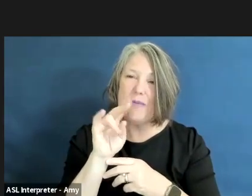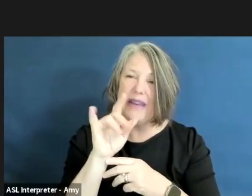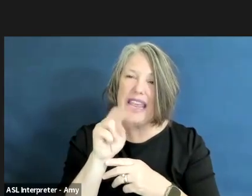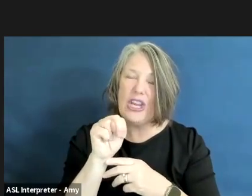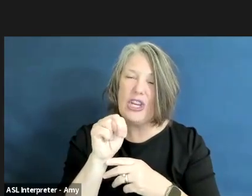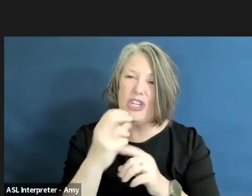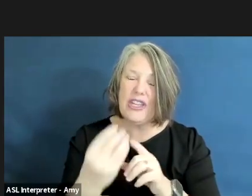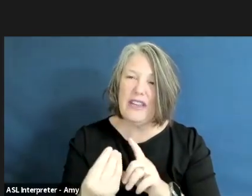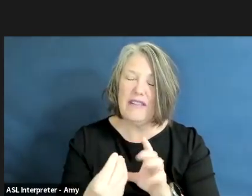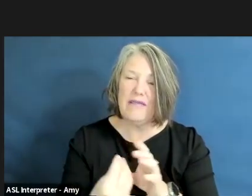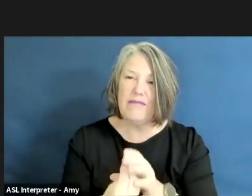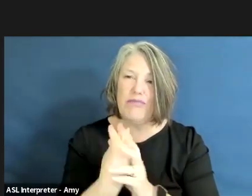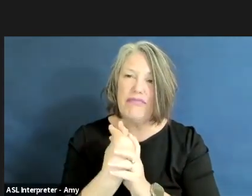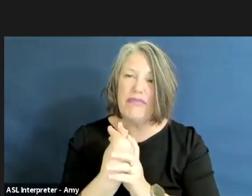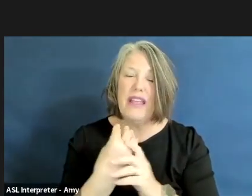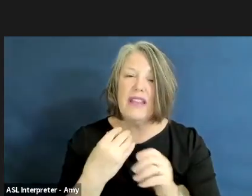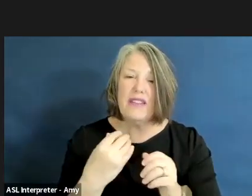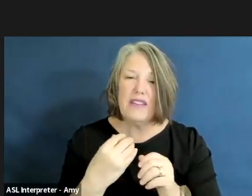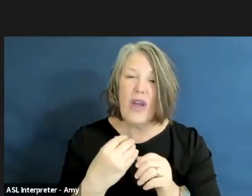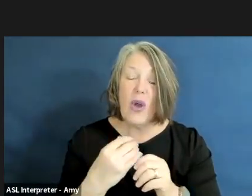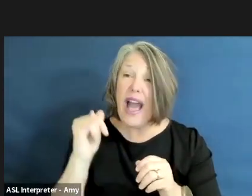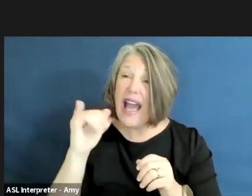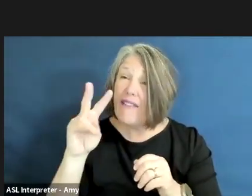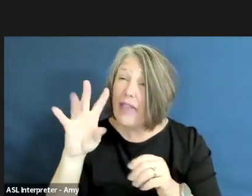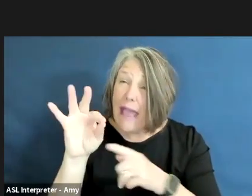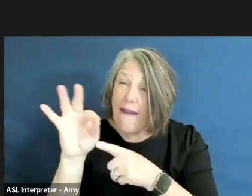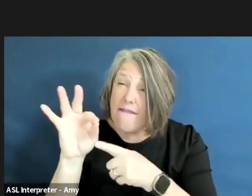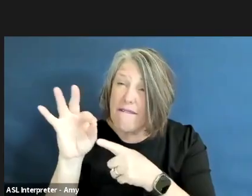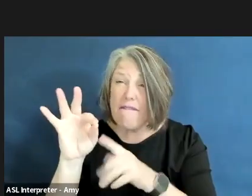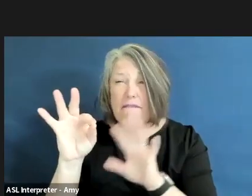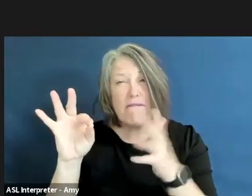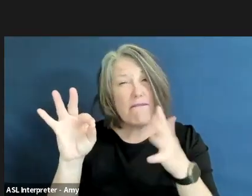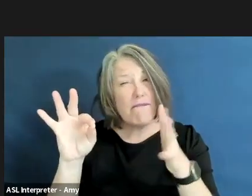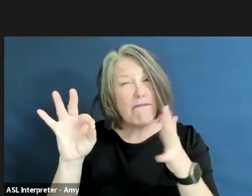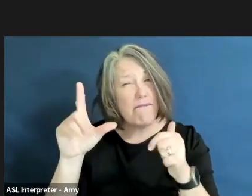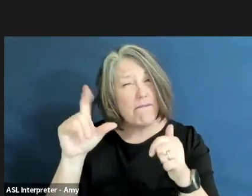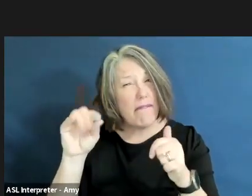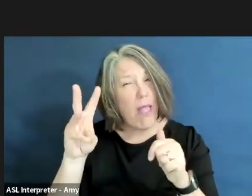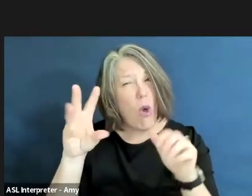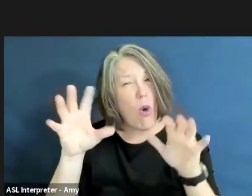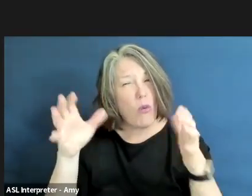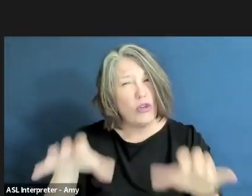the chances with IVF were relatively low for a relatively high expense.